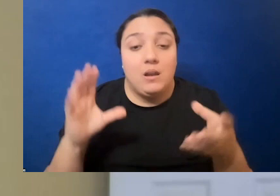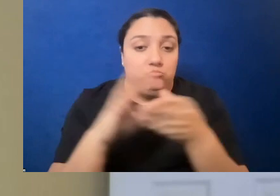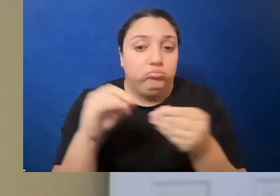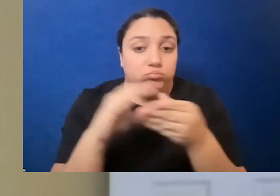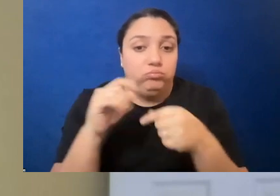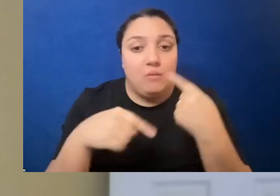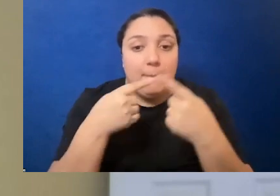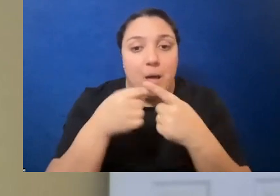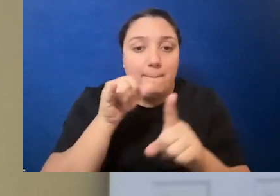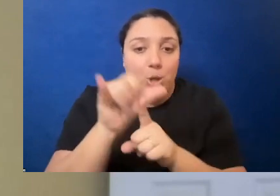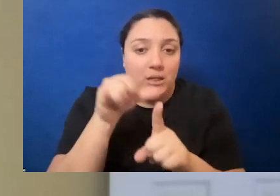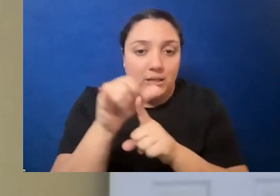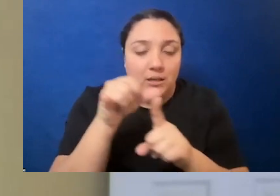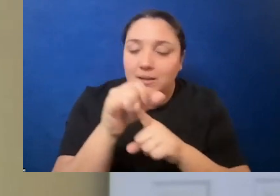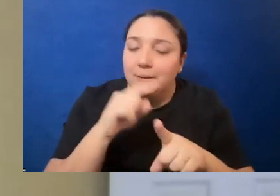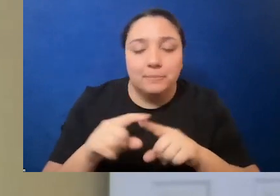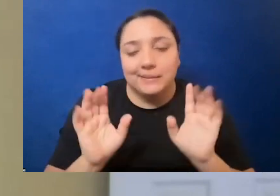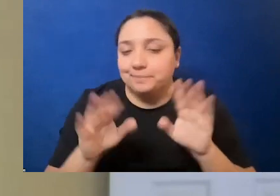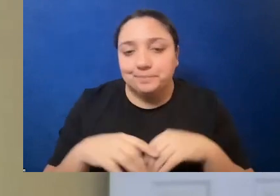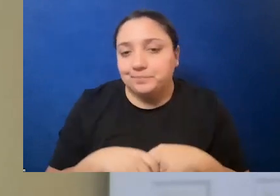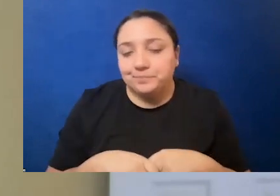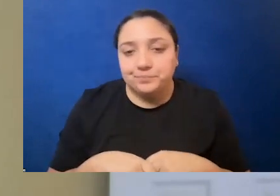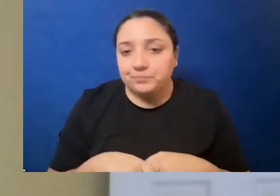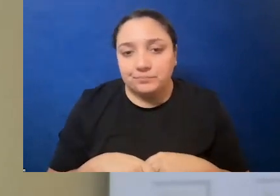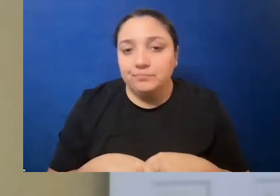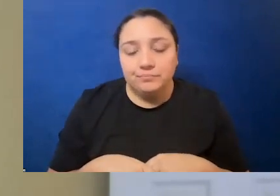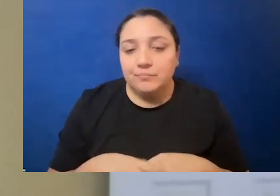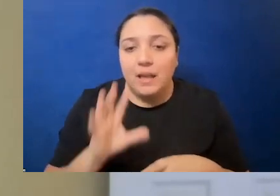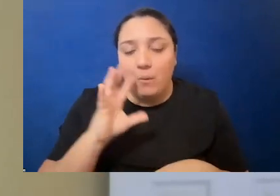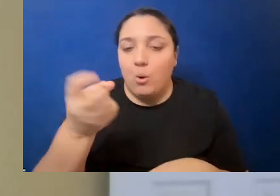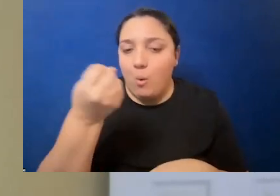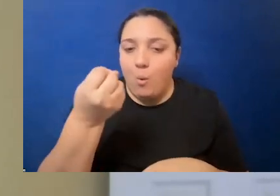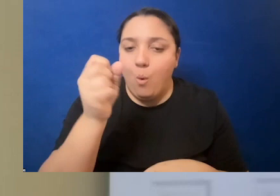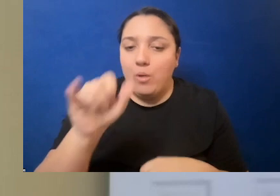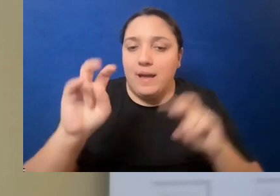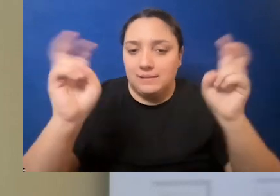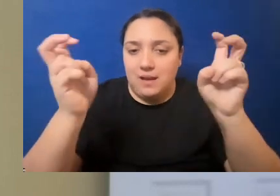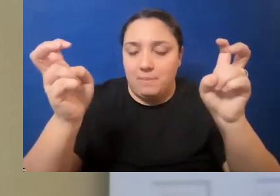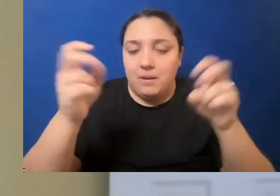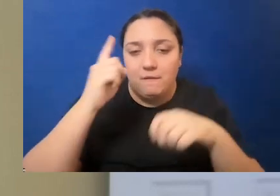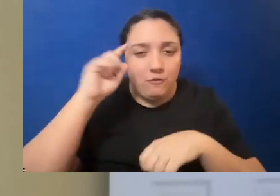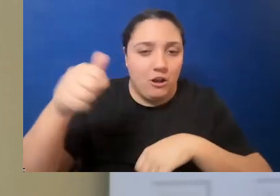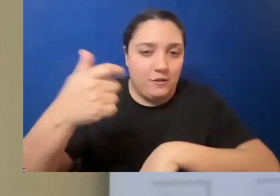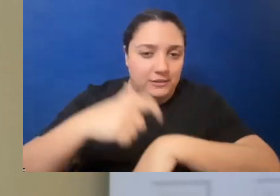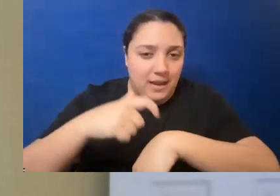WE WERE GOING TO DEVOTE THE TIME TO TALK ABOUT BULLYING. I'M GOING TO TABLE THAT PORTION